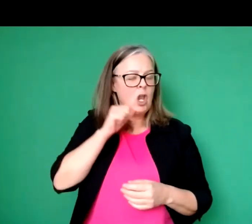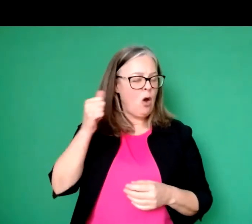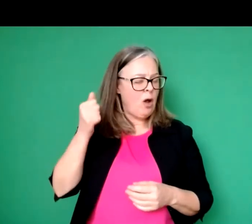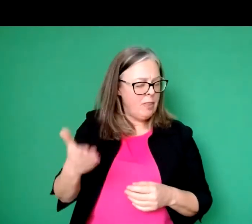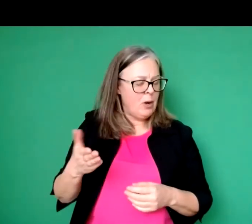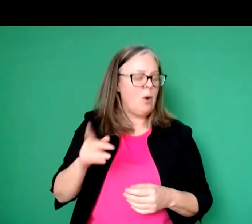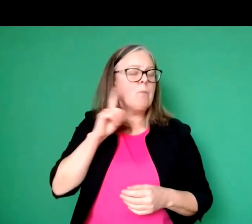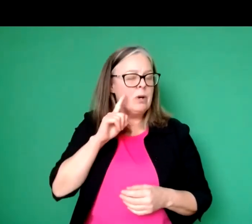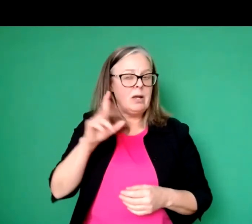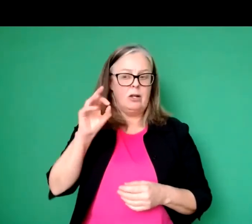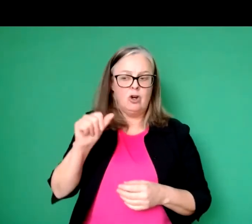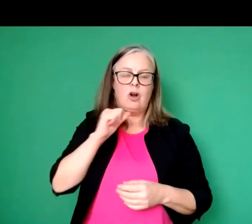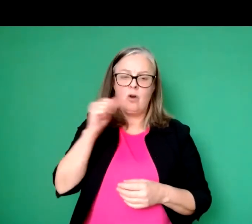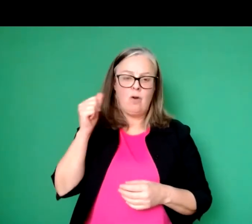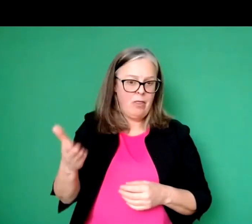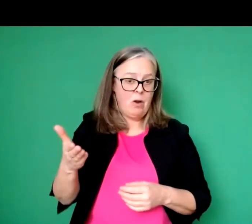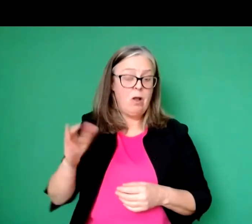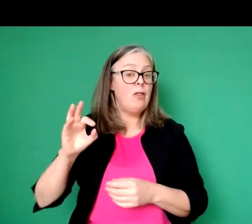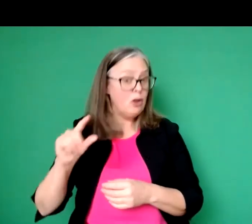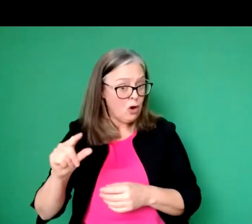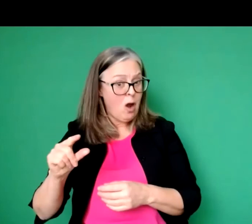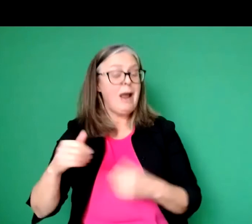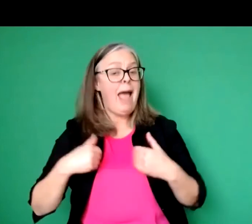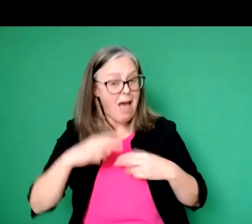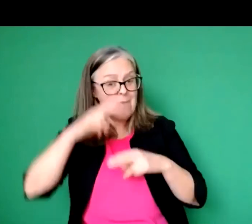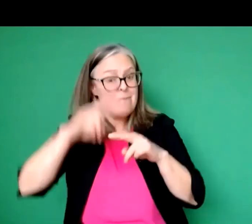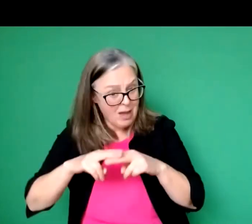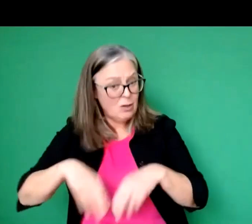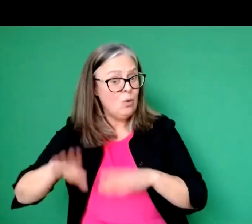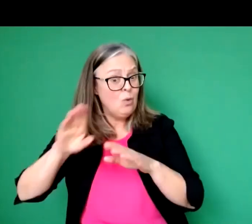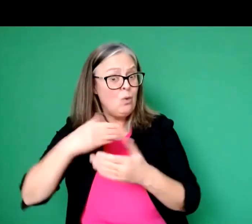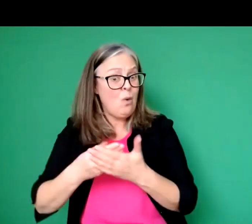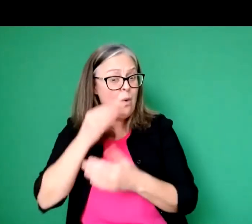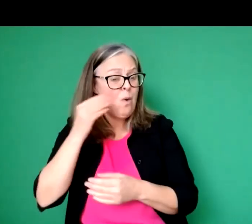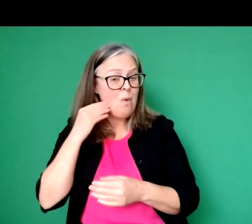the dog needs don't worry the dog has lots of fun when it goes home it has lots of toys and treats